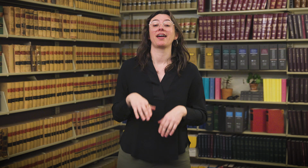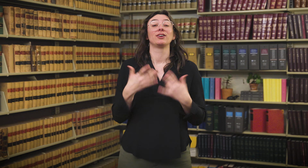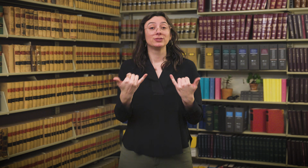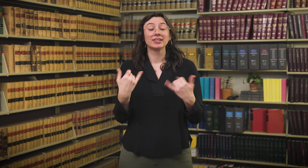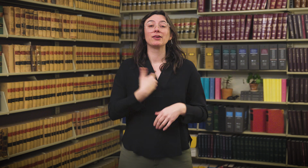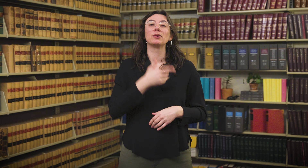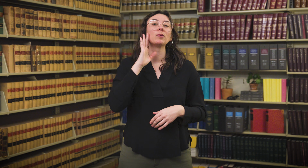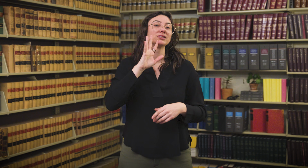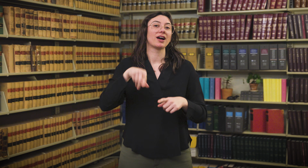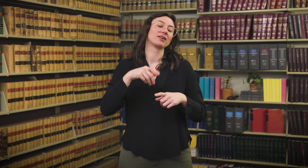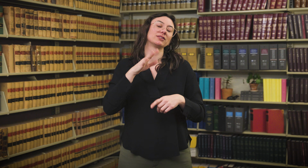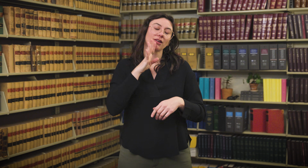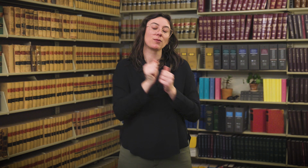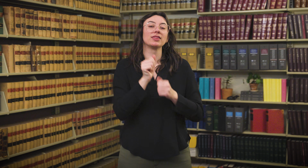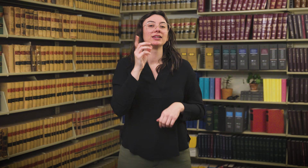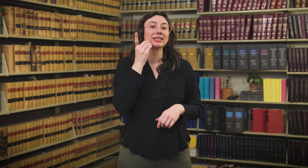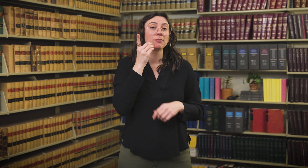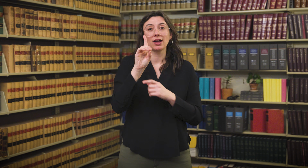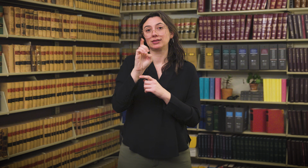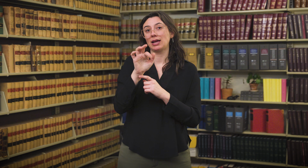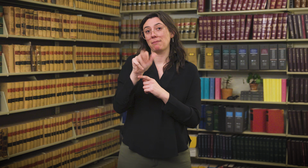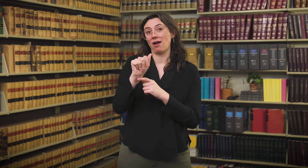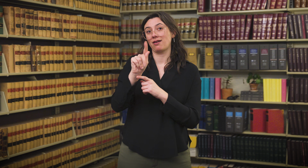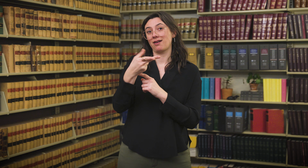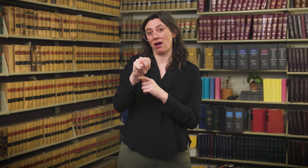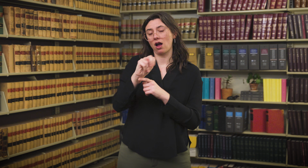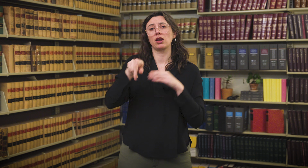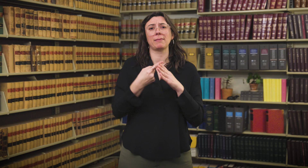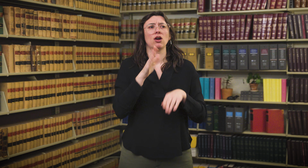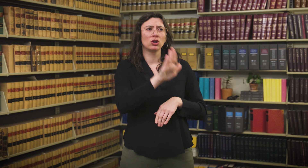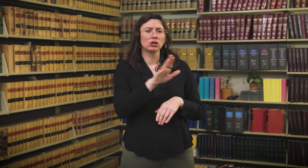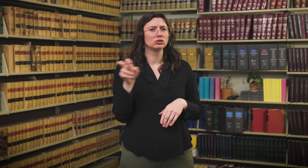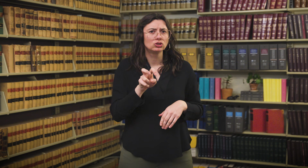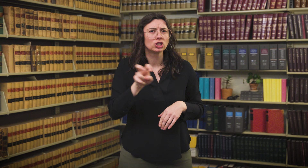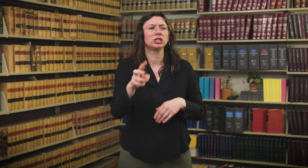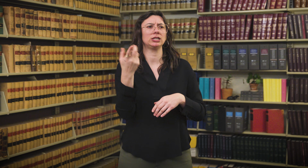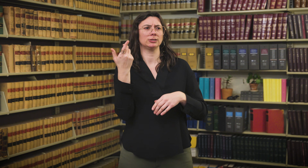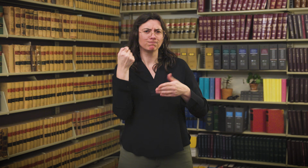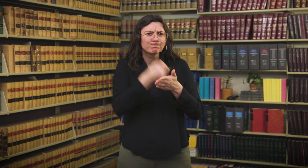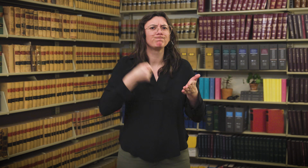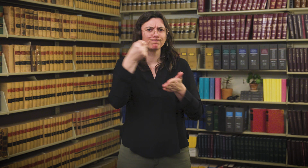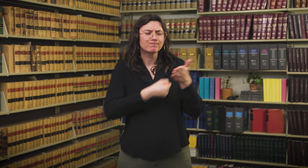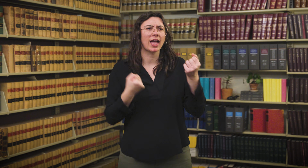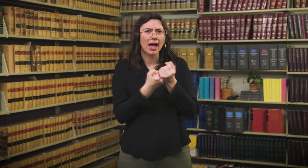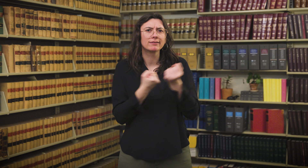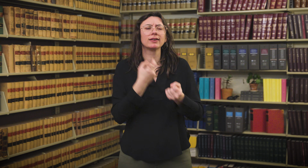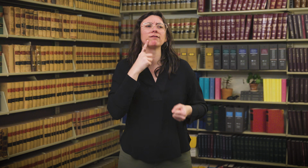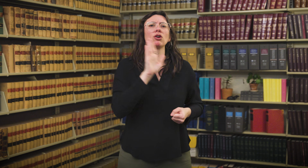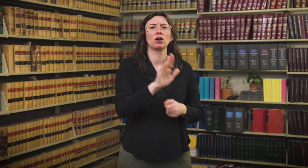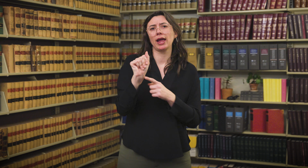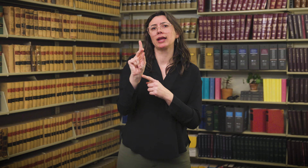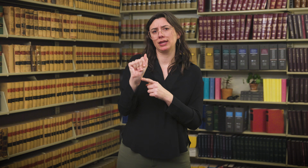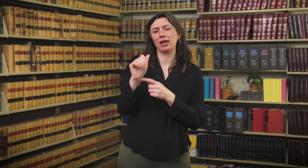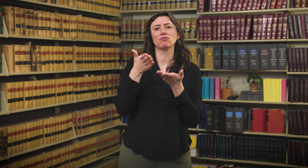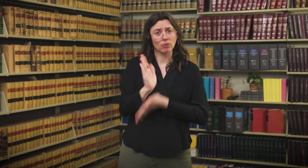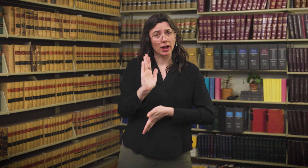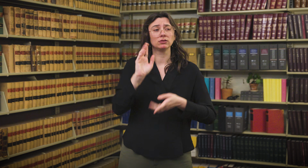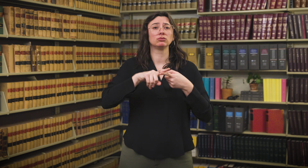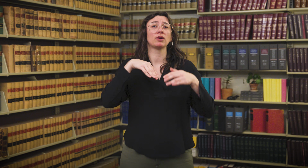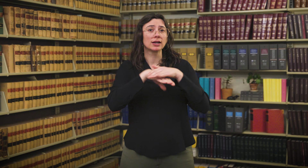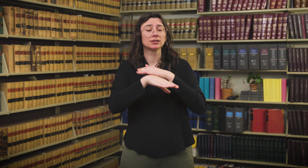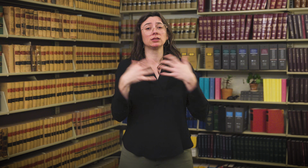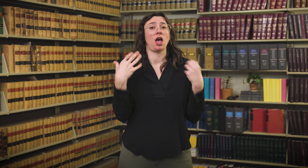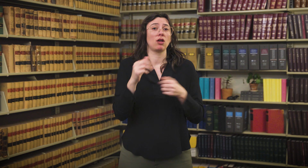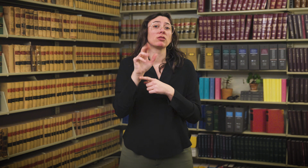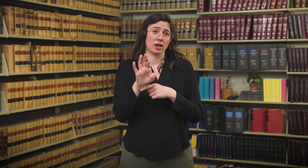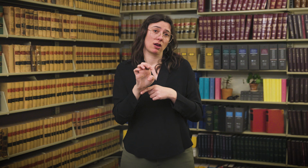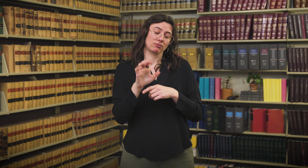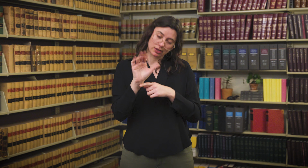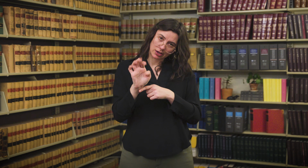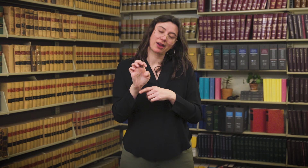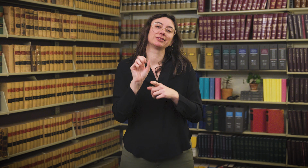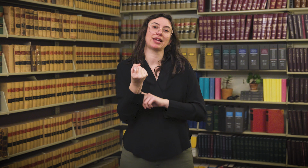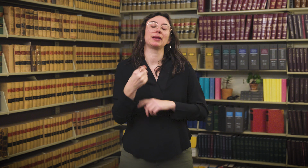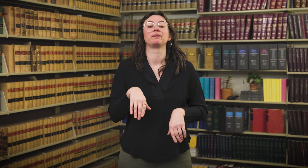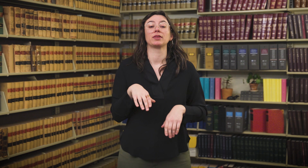Today we’re talking with Debra Kahn about how she fought for and advocated for her right to access health care under the Americans with Disabilities Act.